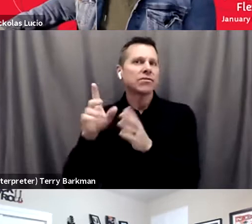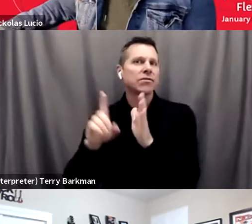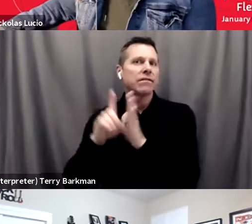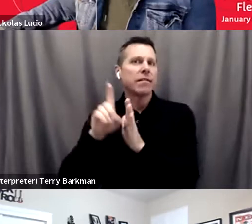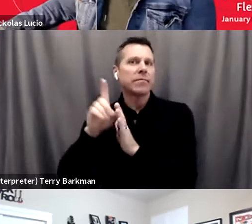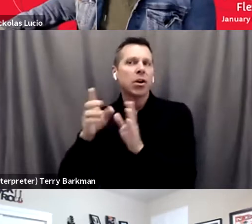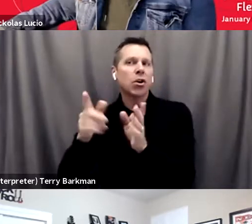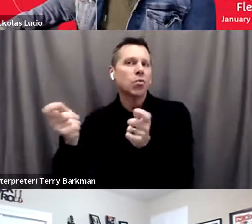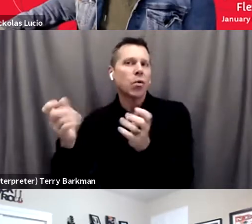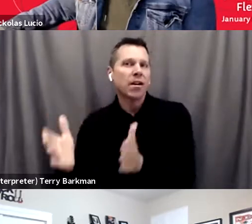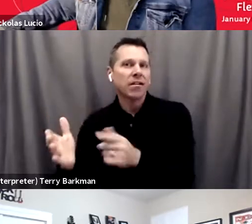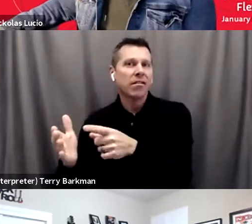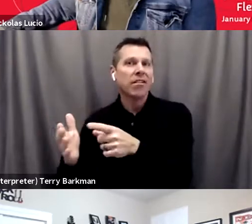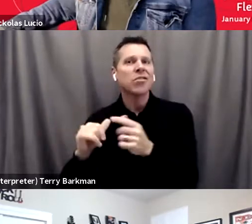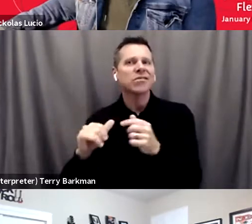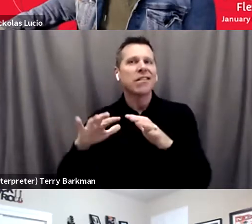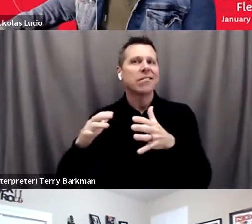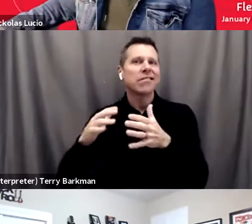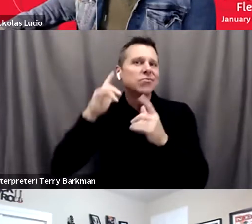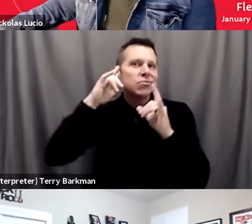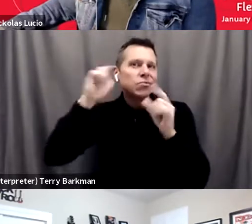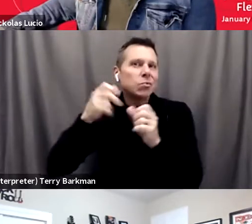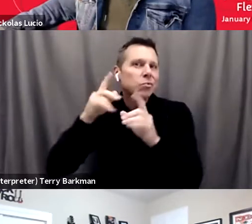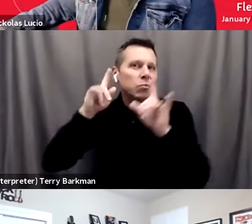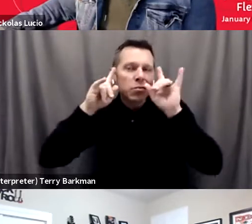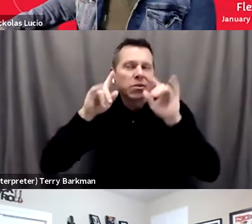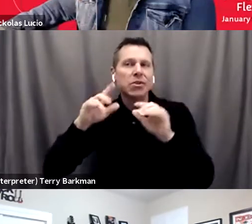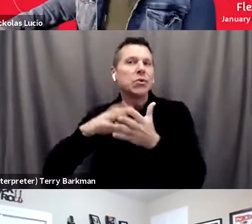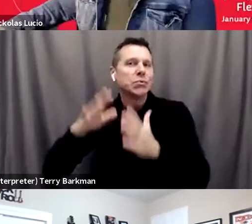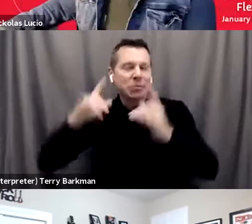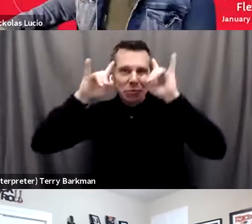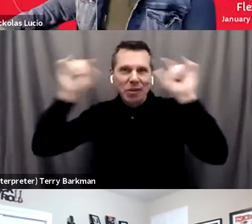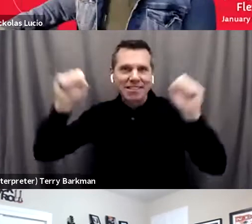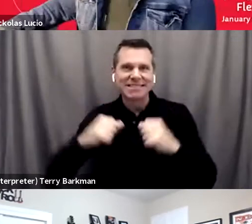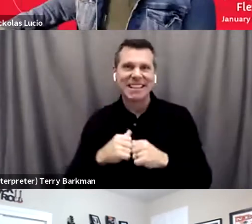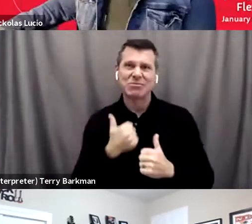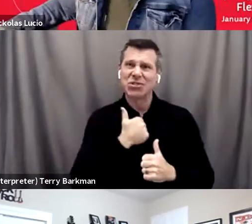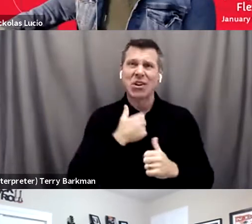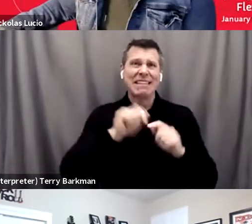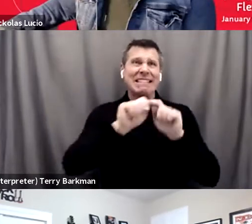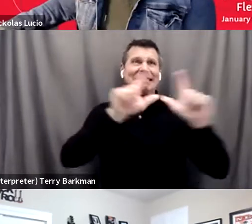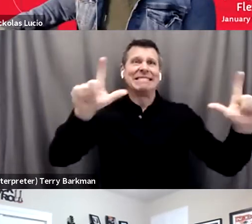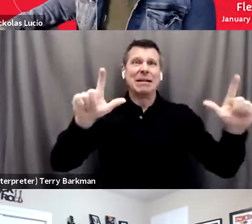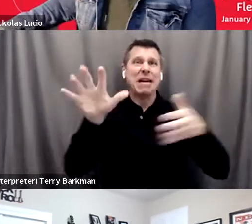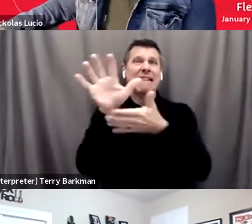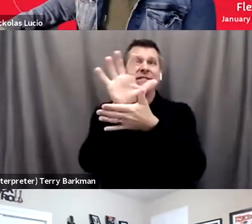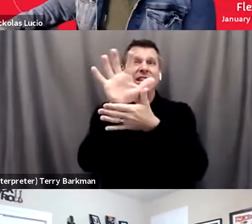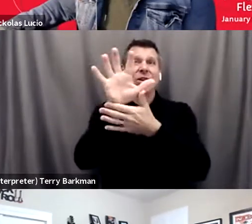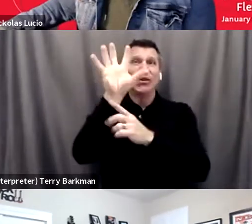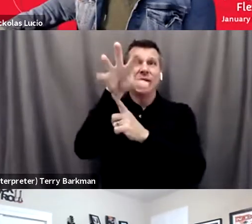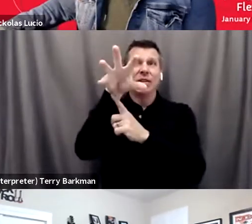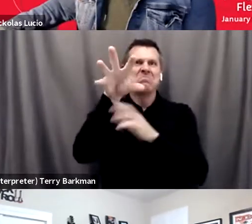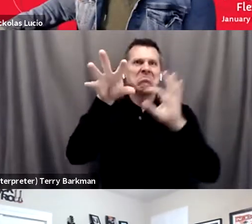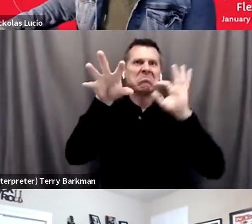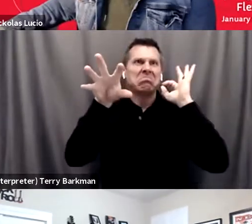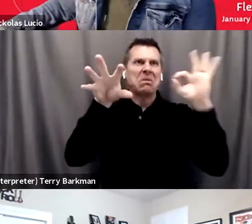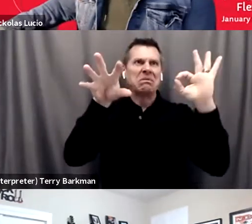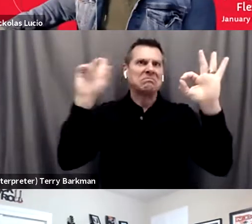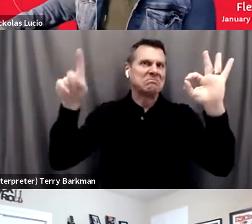Classified Senate President and I apologize I can't be live for you on screen my video was working perfectly for the last session but